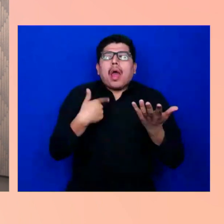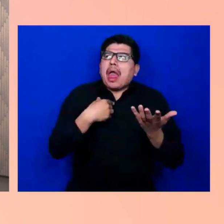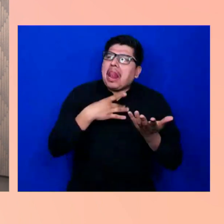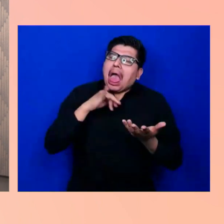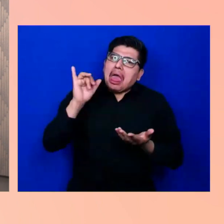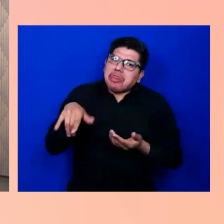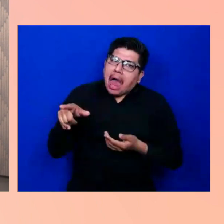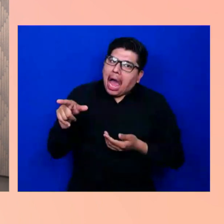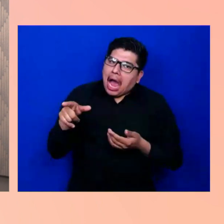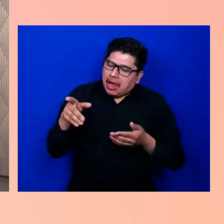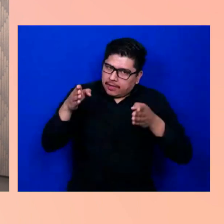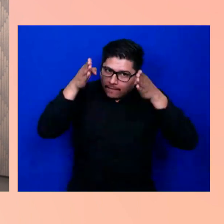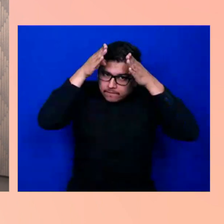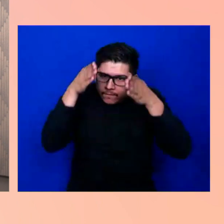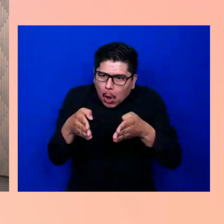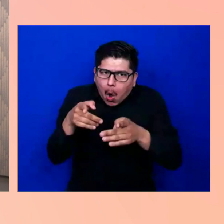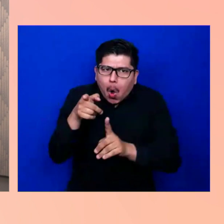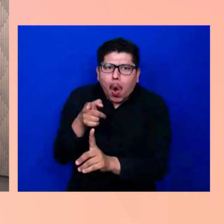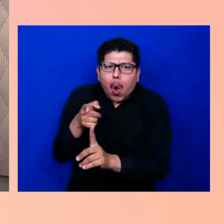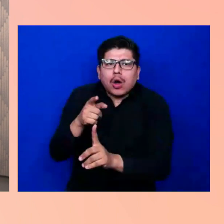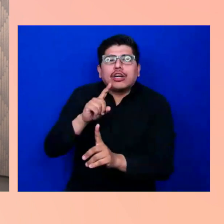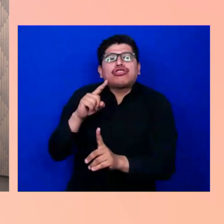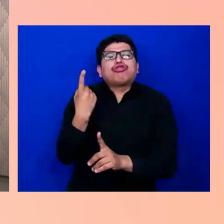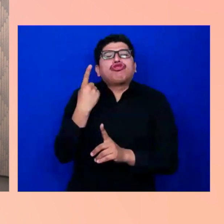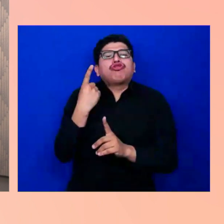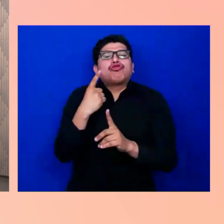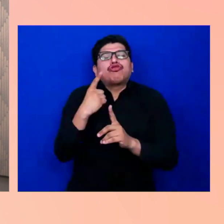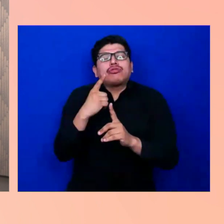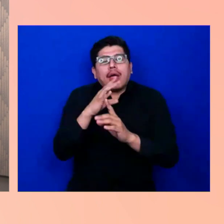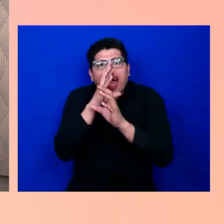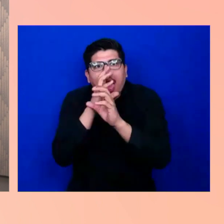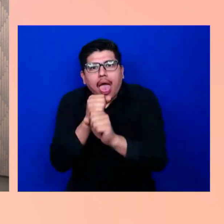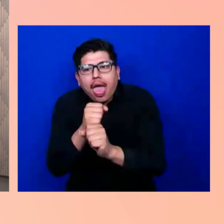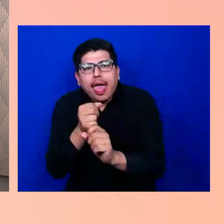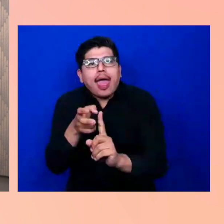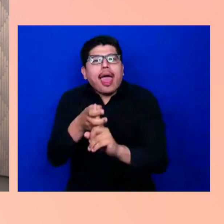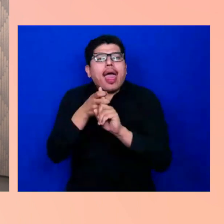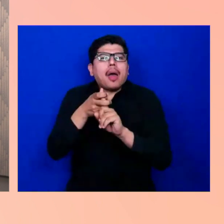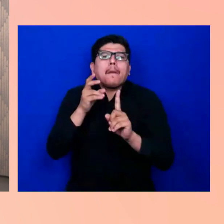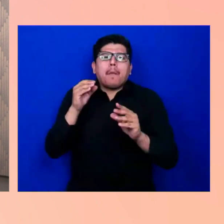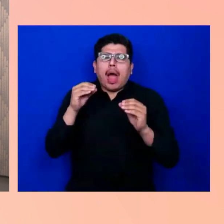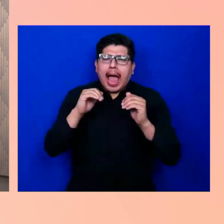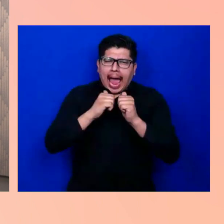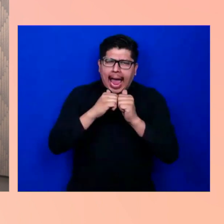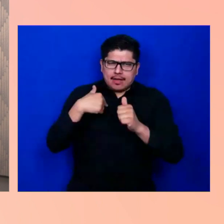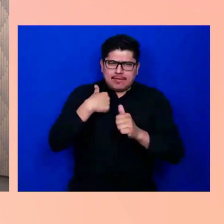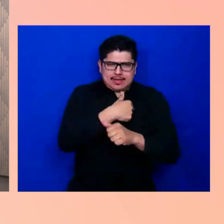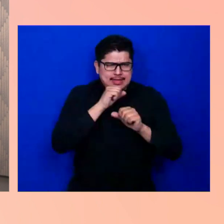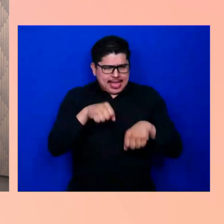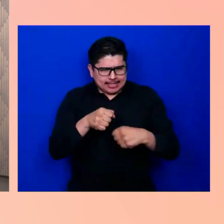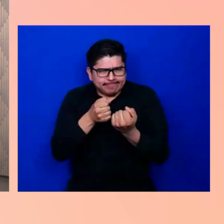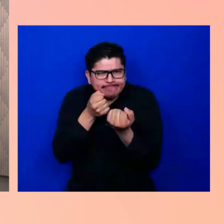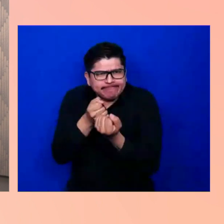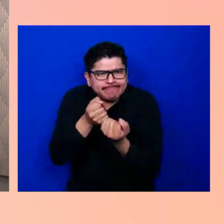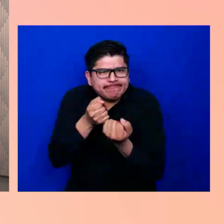broaden the talent pool of this fantastic talent, but how we also support the development to and through once they are hired,